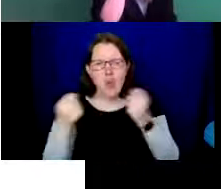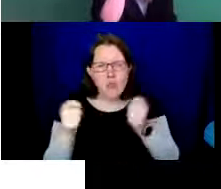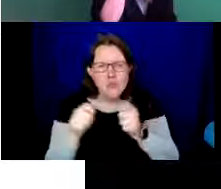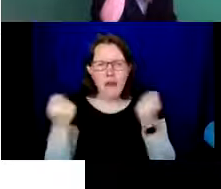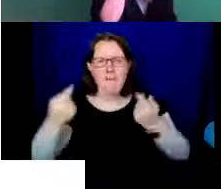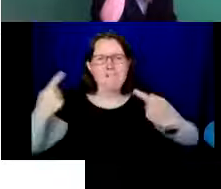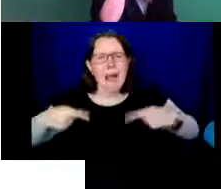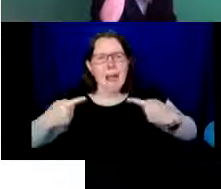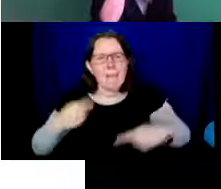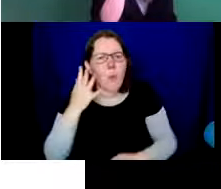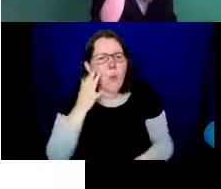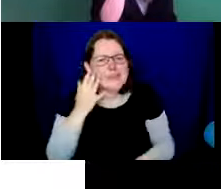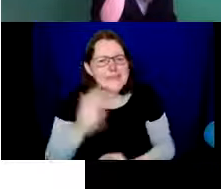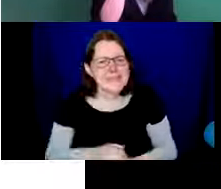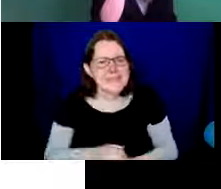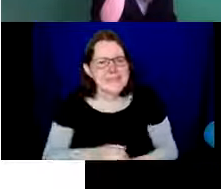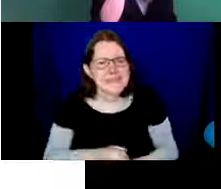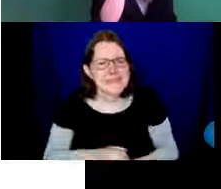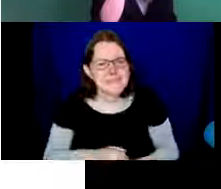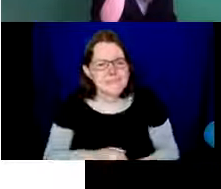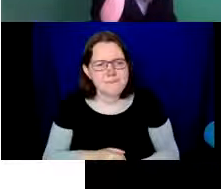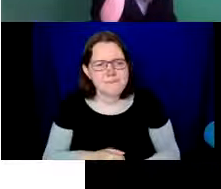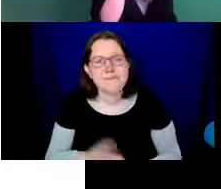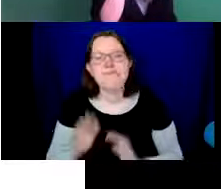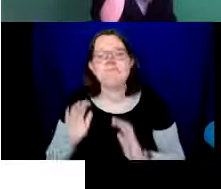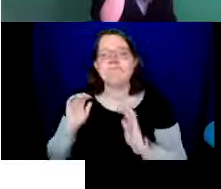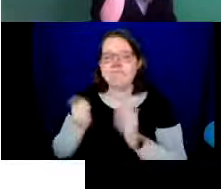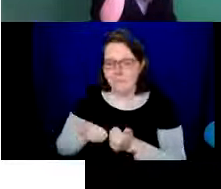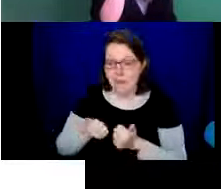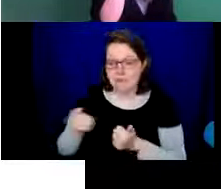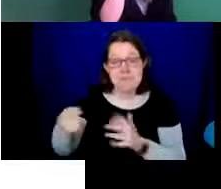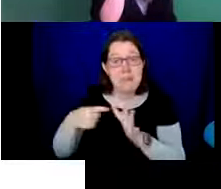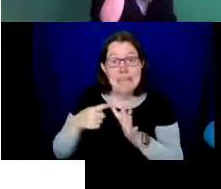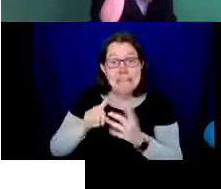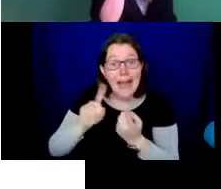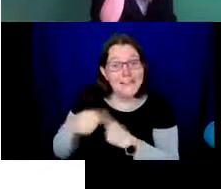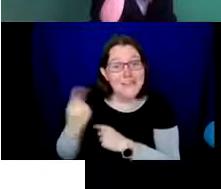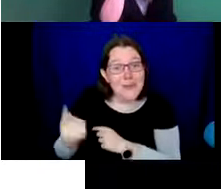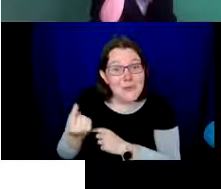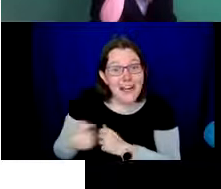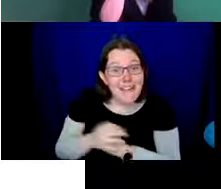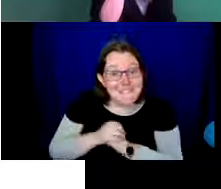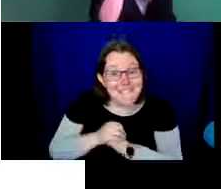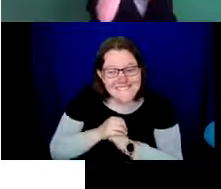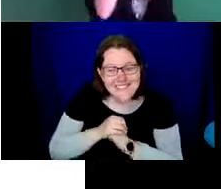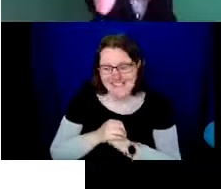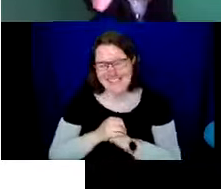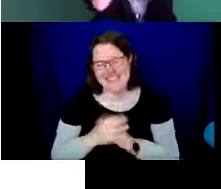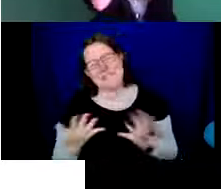okay so you could answer that as we we hoped that we we should be able to put it on the